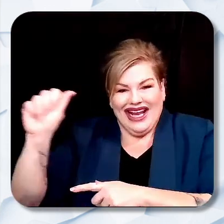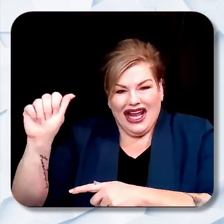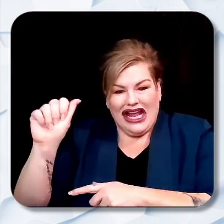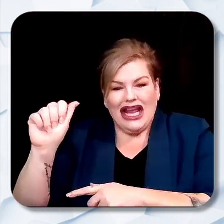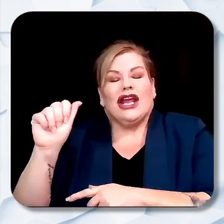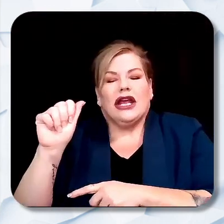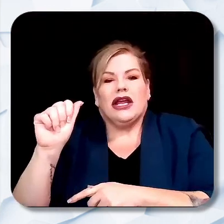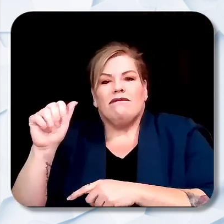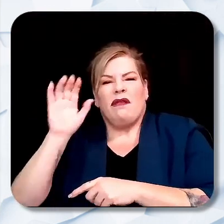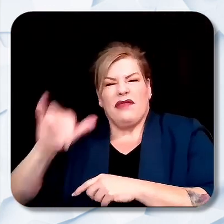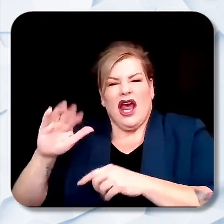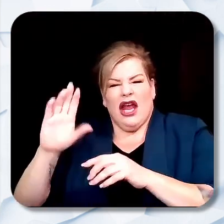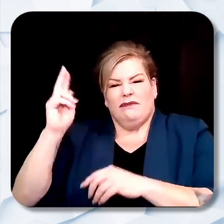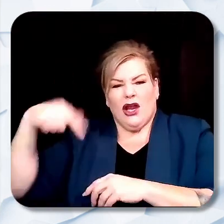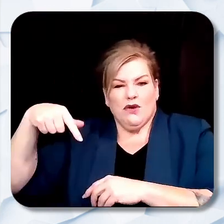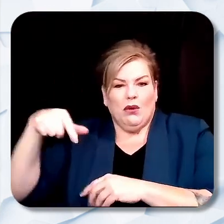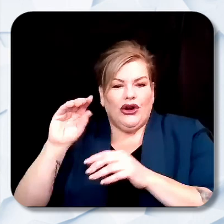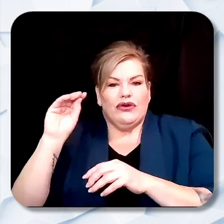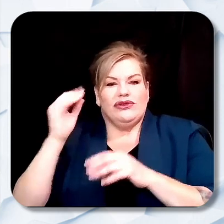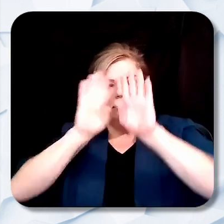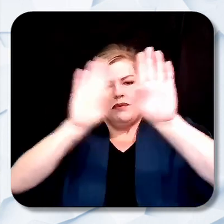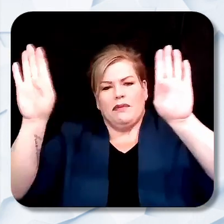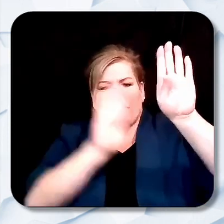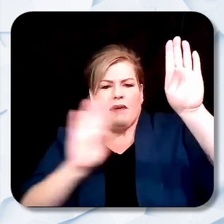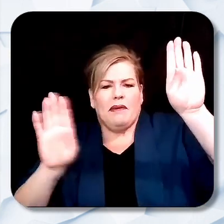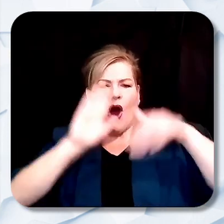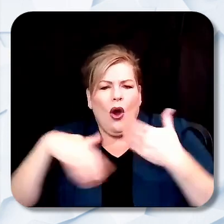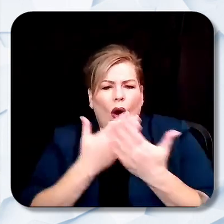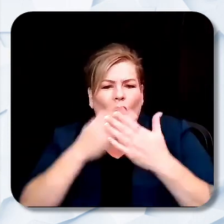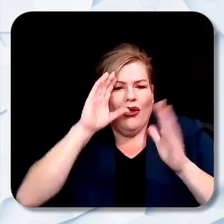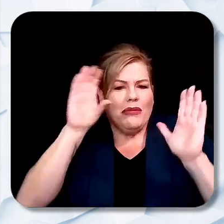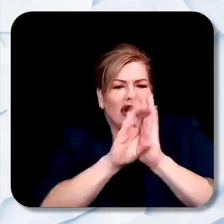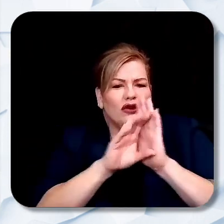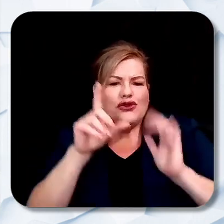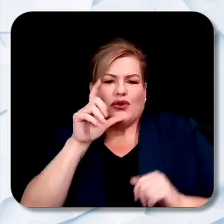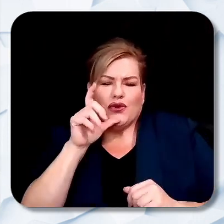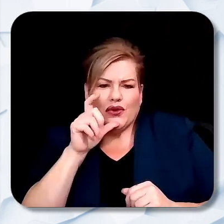to know some of those families, including Um, the remarkable Laura Didier, whose son Zach, died from